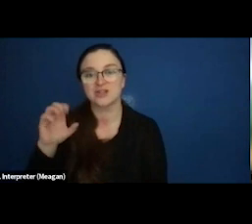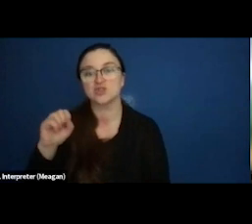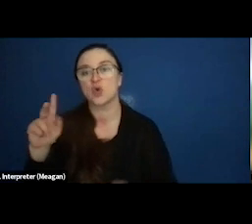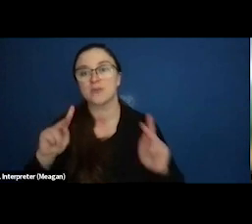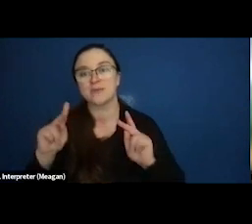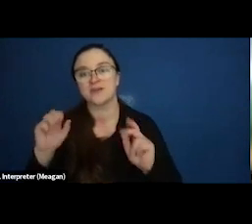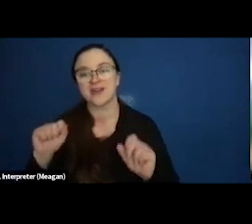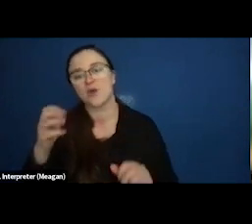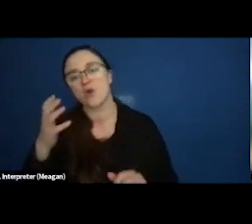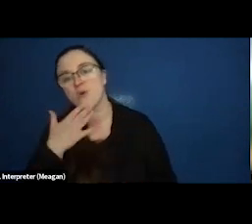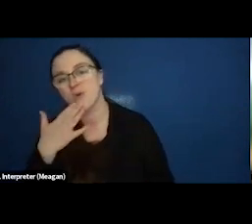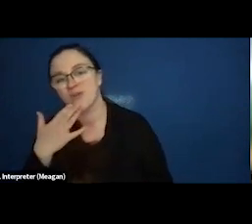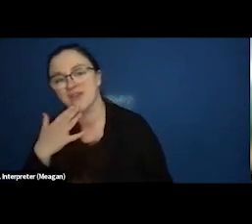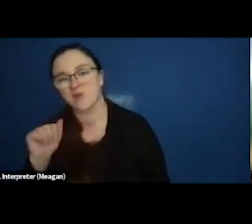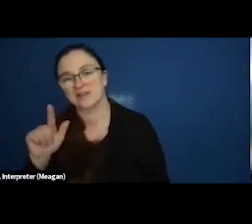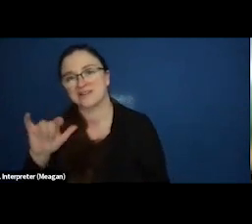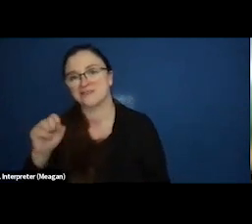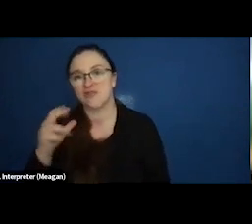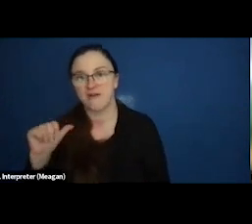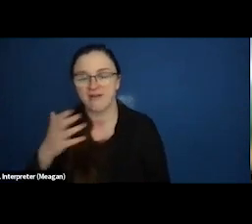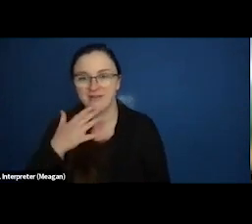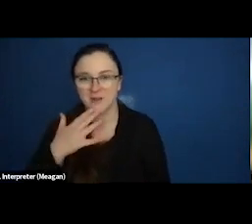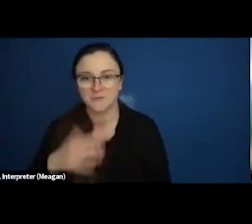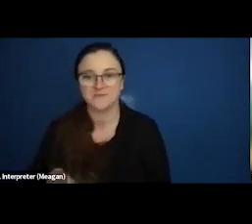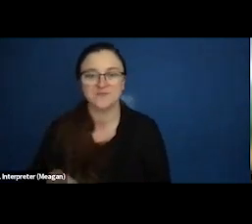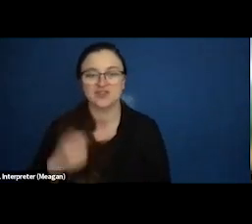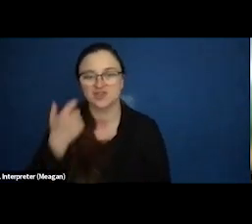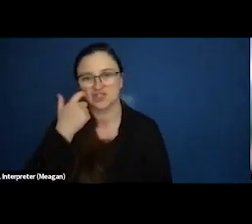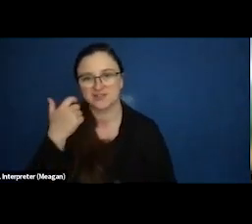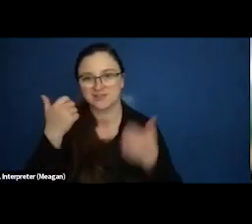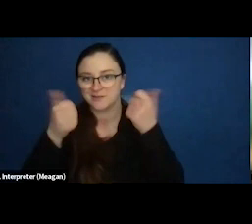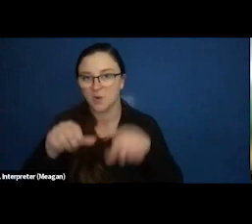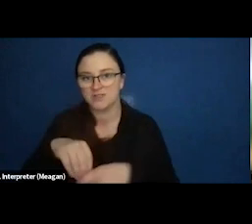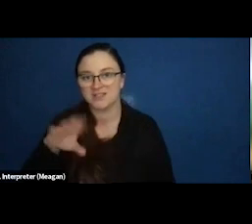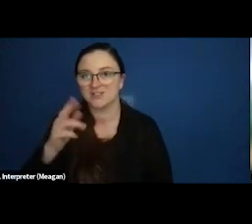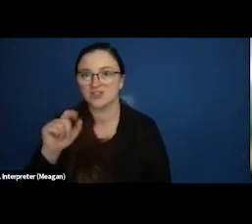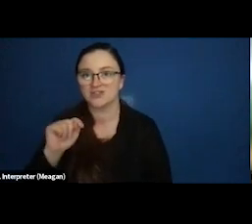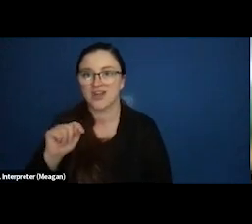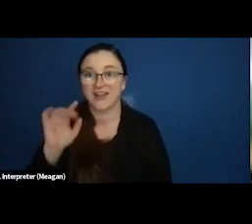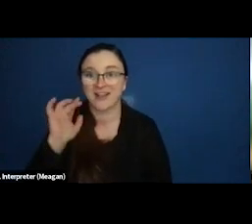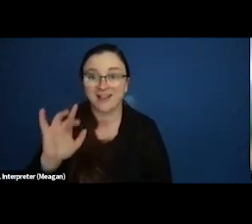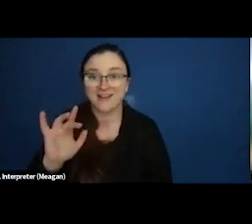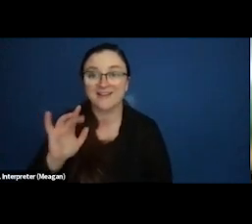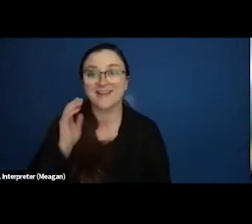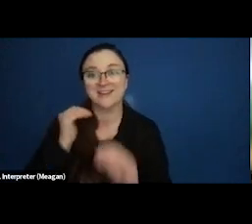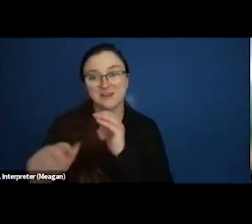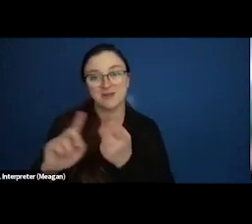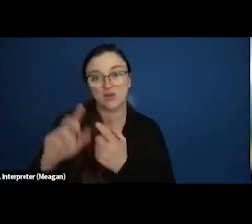Oh, thank you so much, Alicia. She's just populated that. Grab this link, email it to yourself, think about,